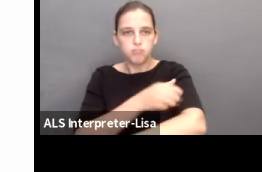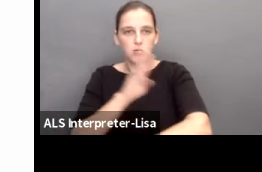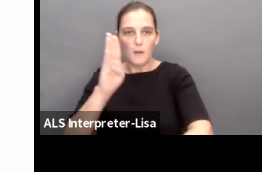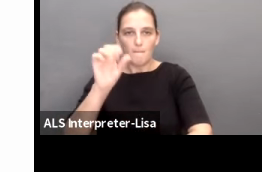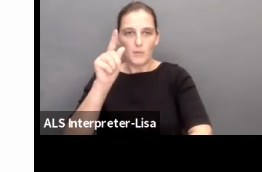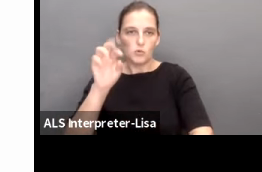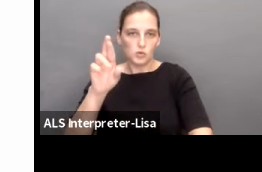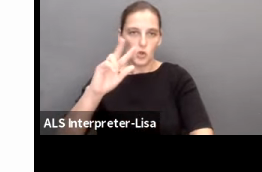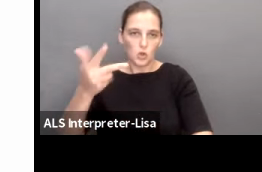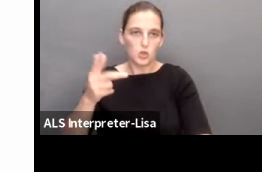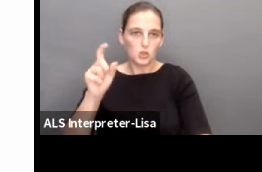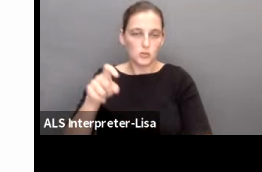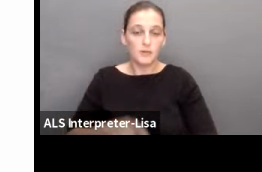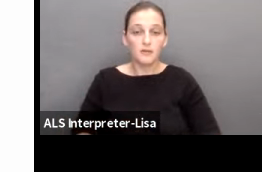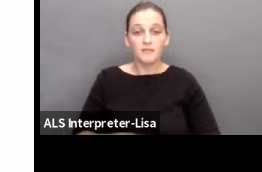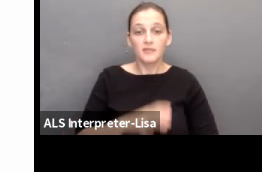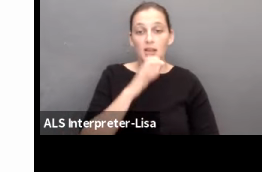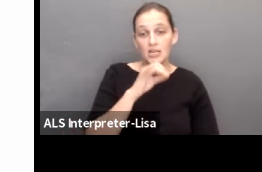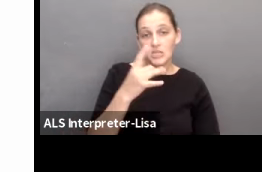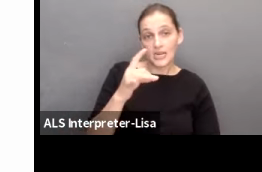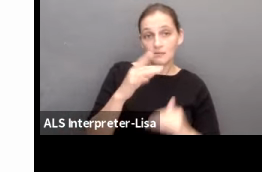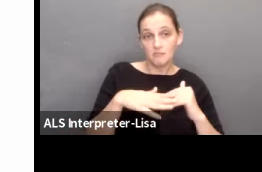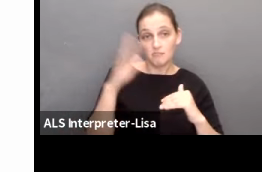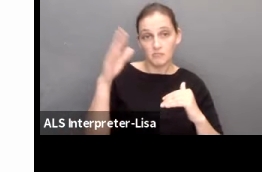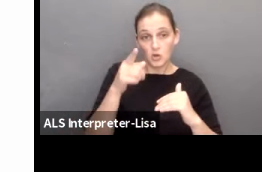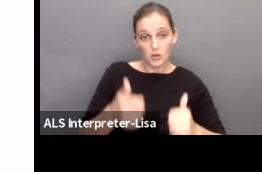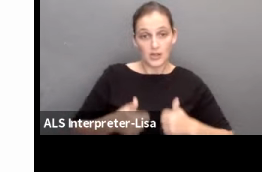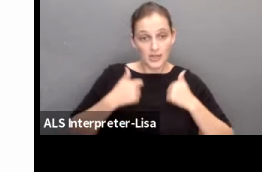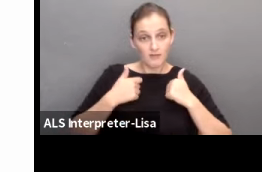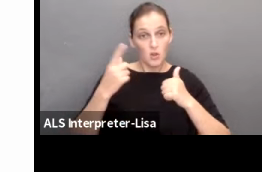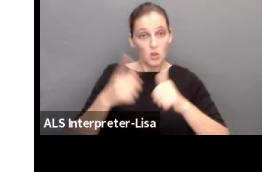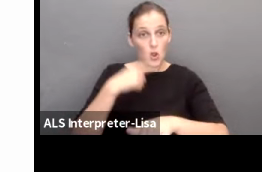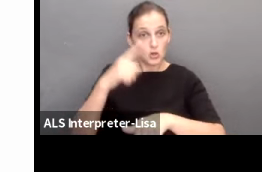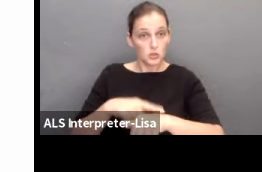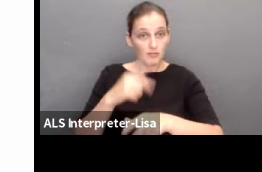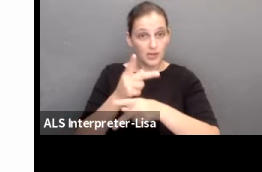That residents age 18 years and older who live in long term care facilities, and I would